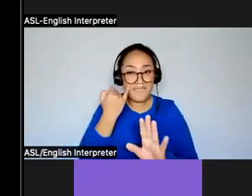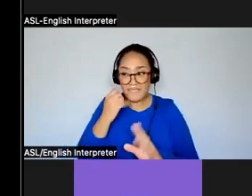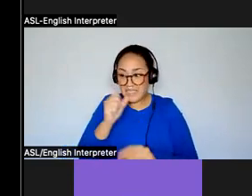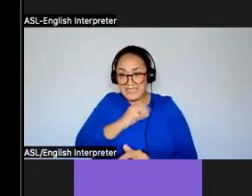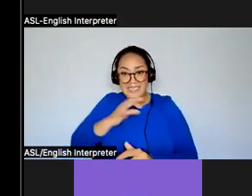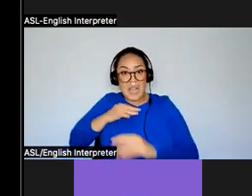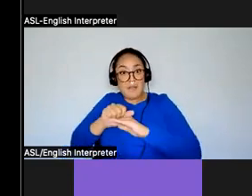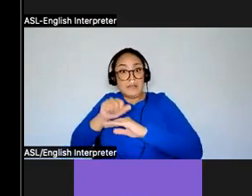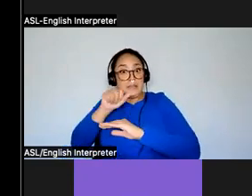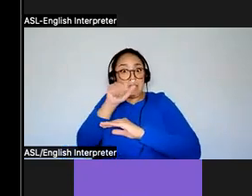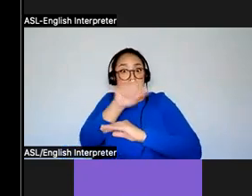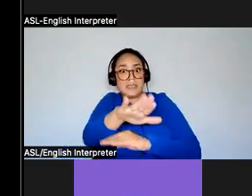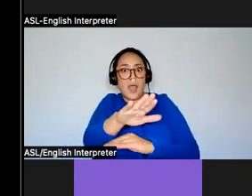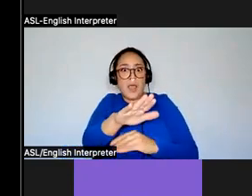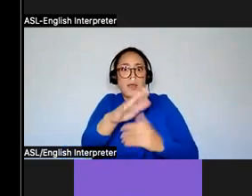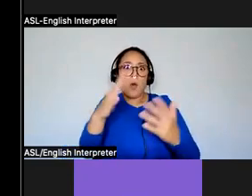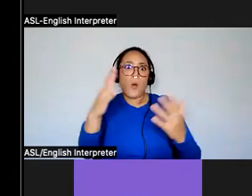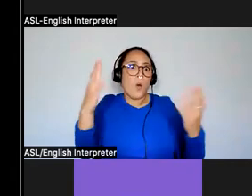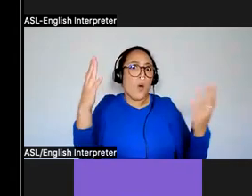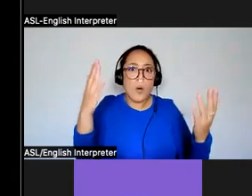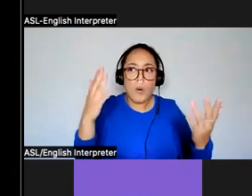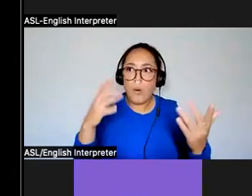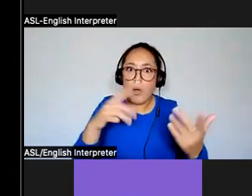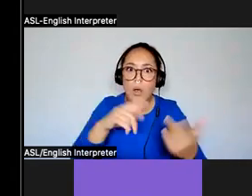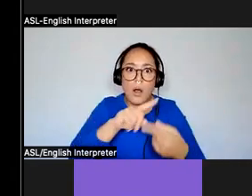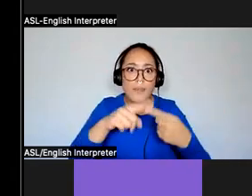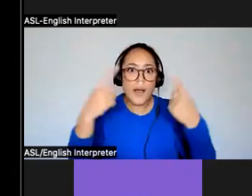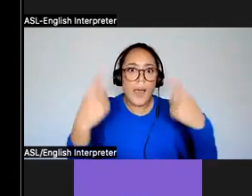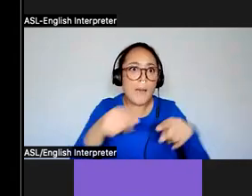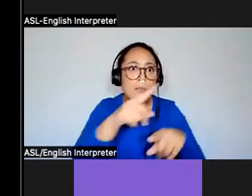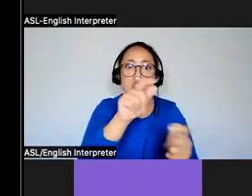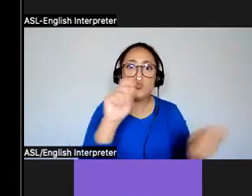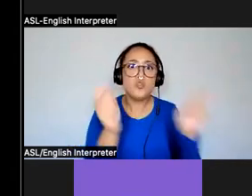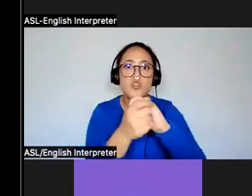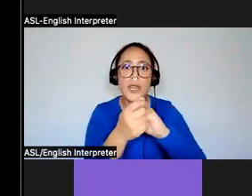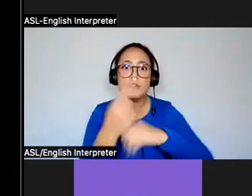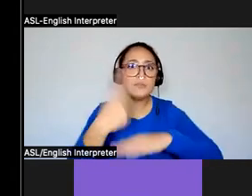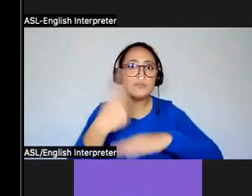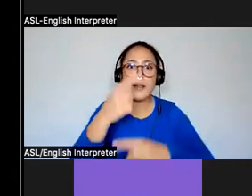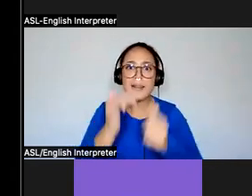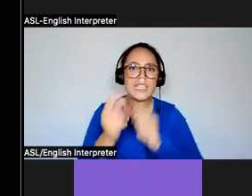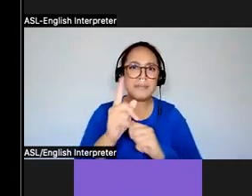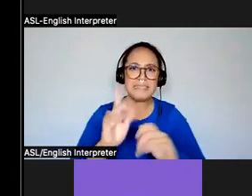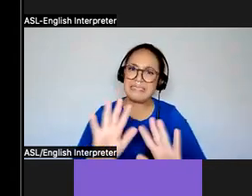hate to, for example, send staff to your event, and all of a sudden, you've changed the date on us, right.